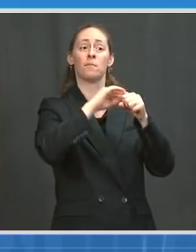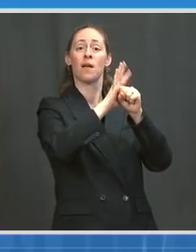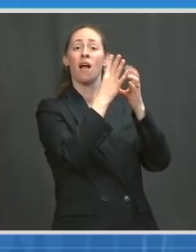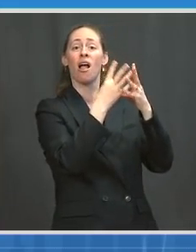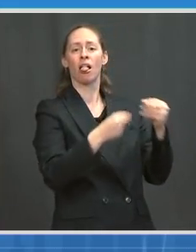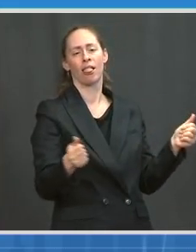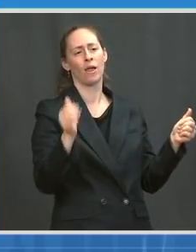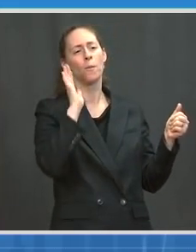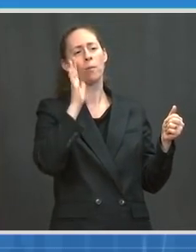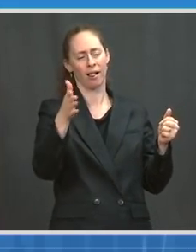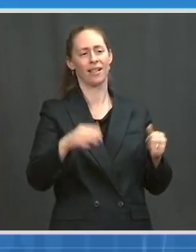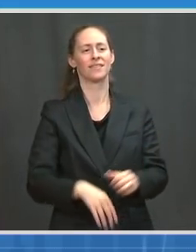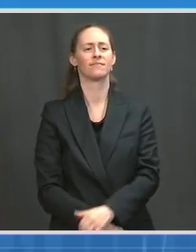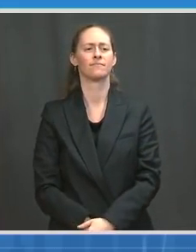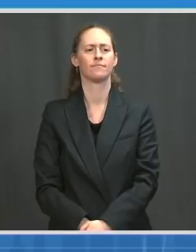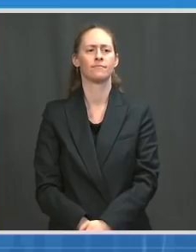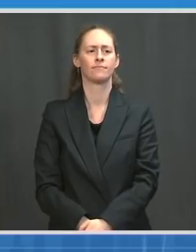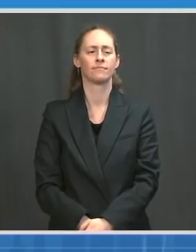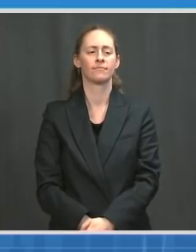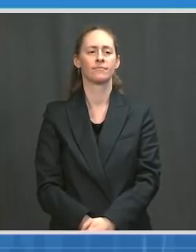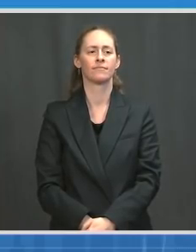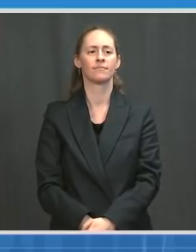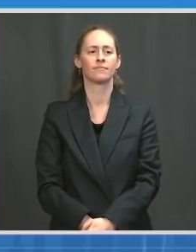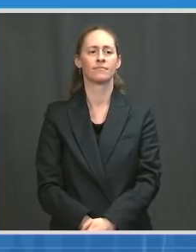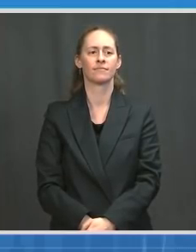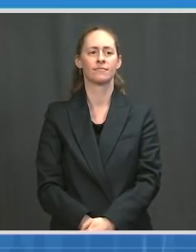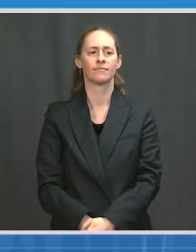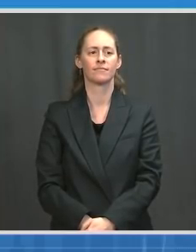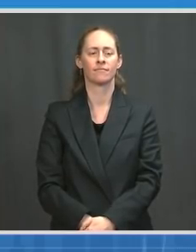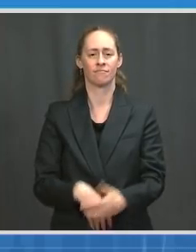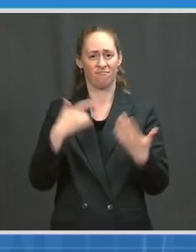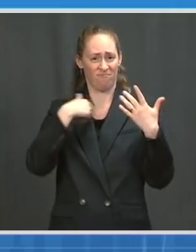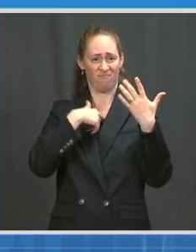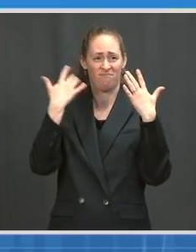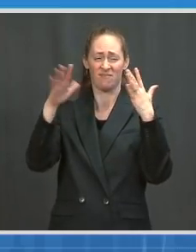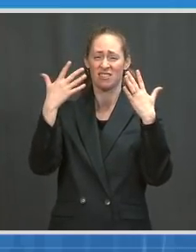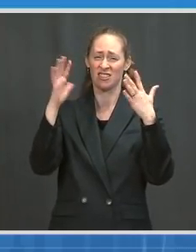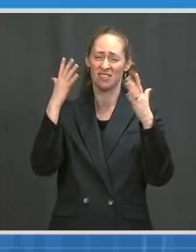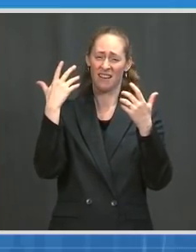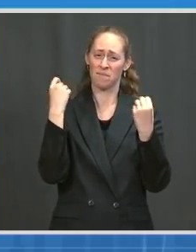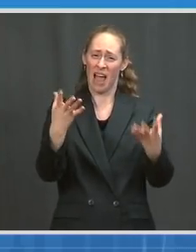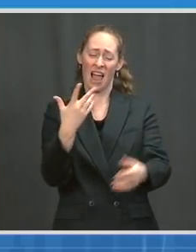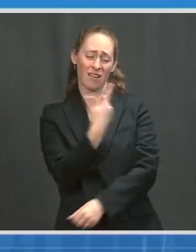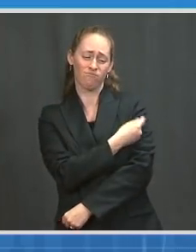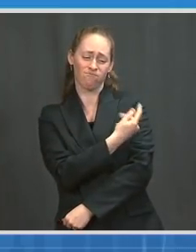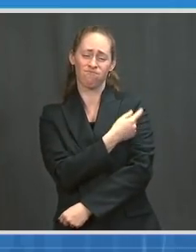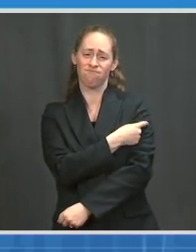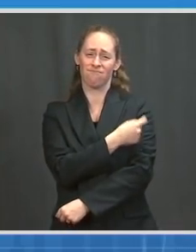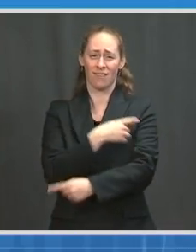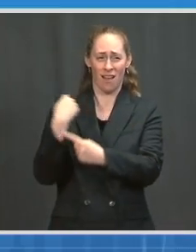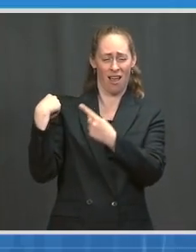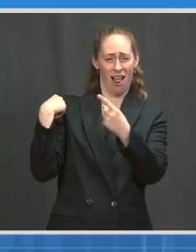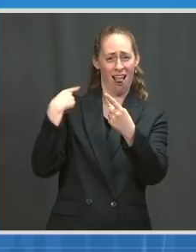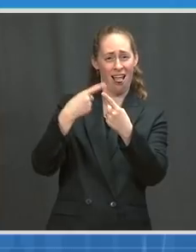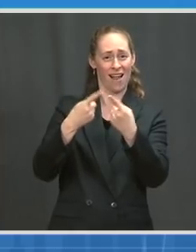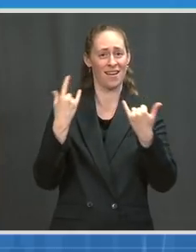in the President's first 100 days. That's what will help us meet the President's new and important goal of 70 percent of adult Americans